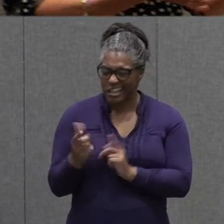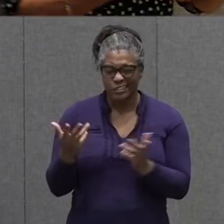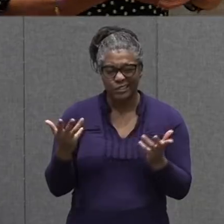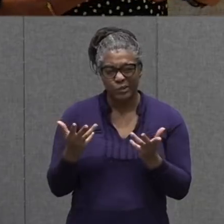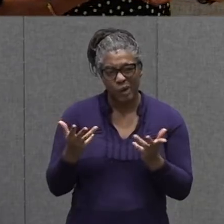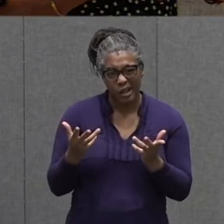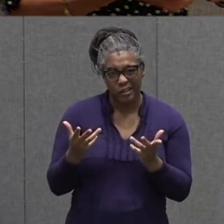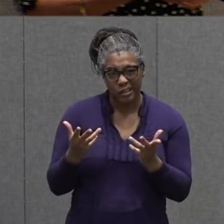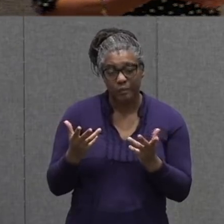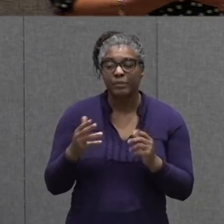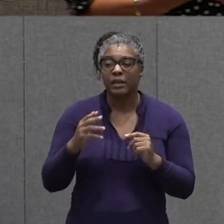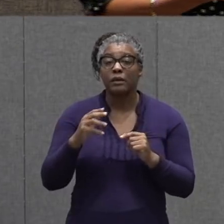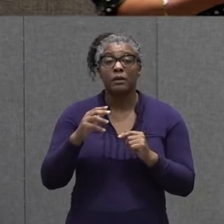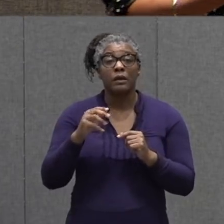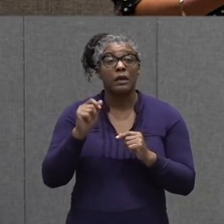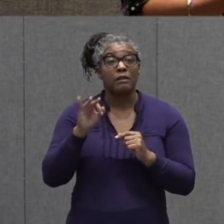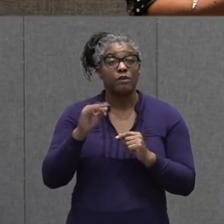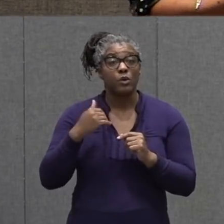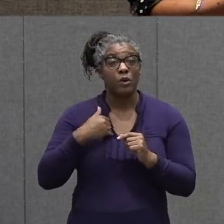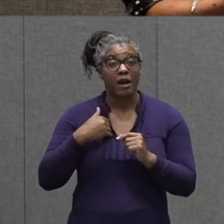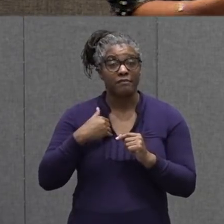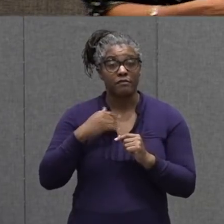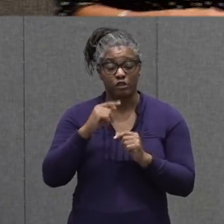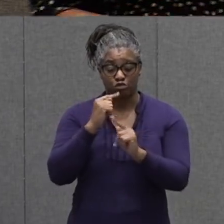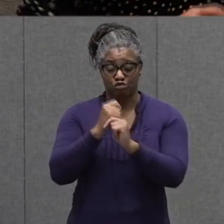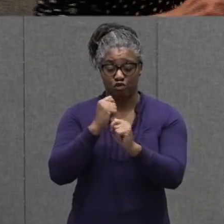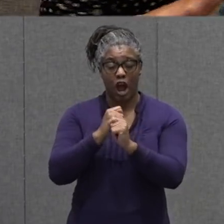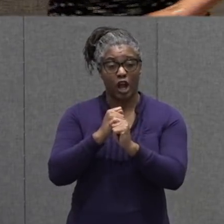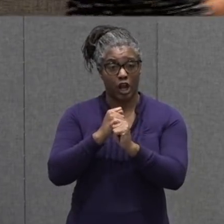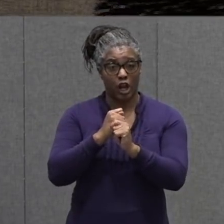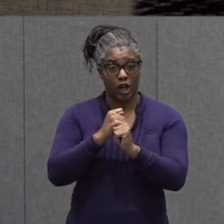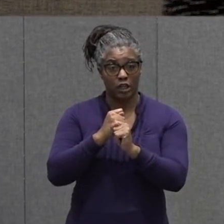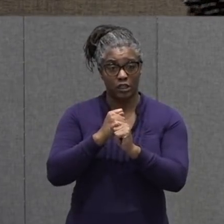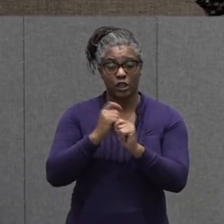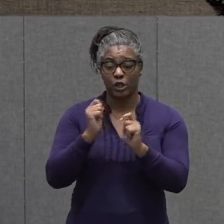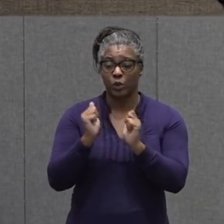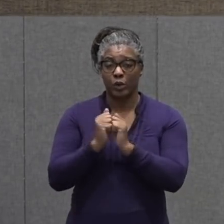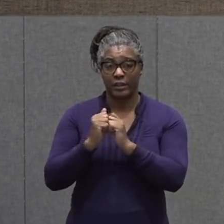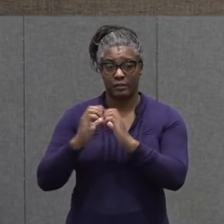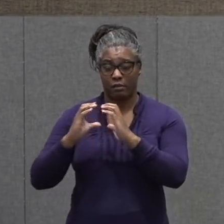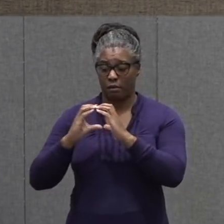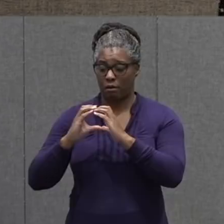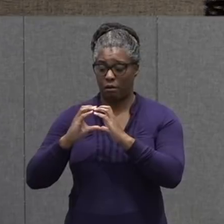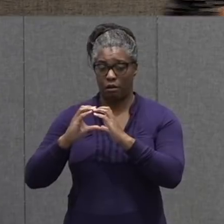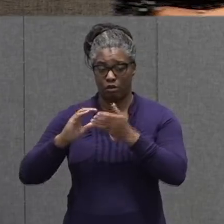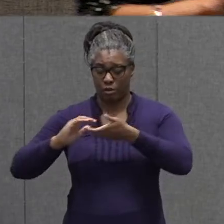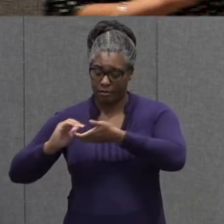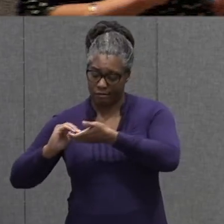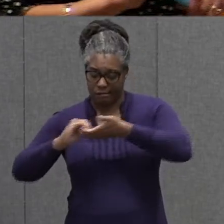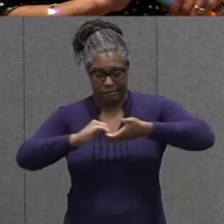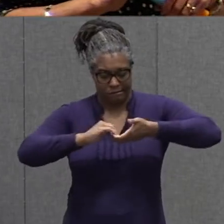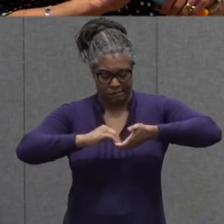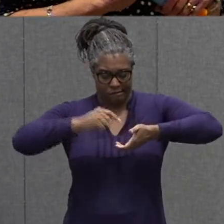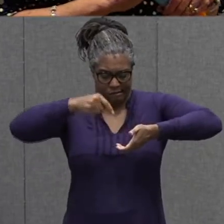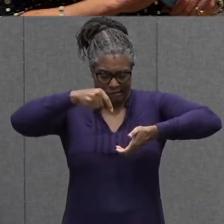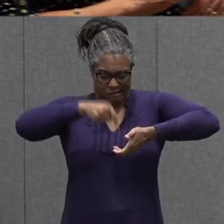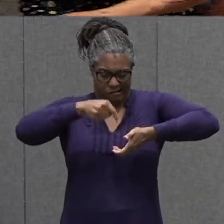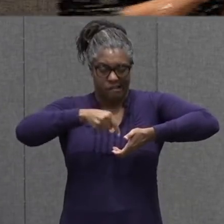It's hooked on with a big metal piece called a hitch. So it might be something that carries when they walk.